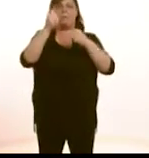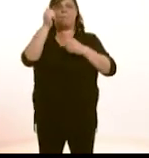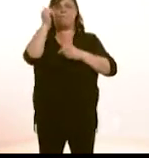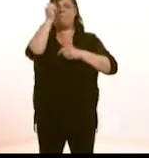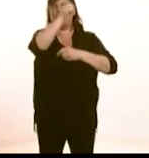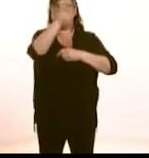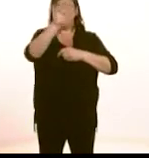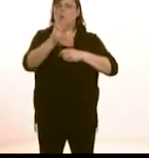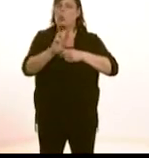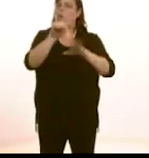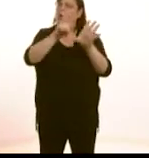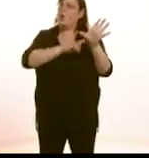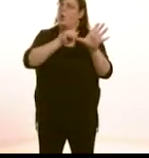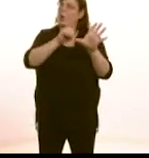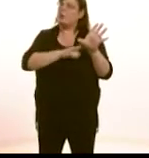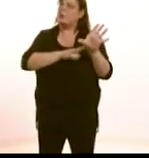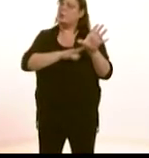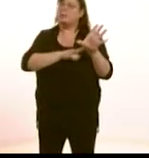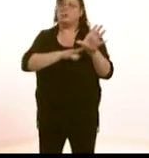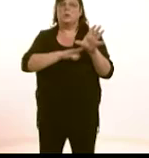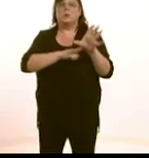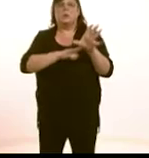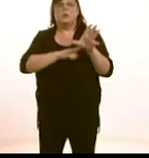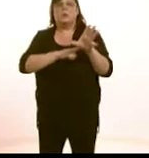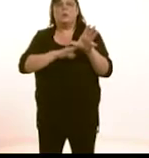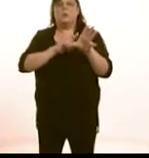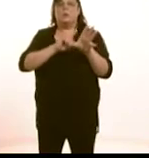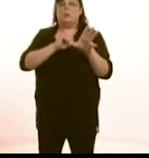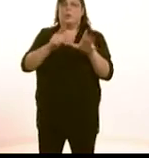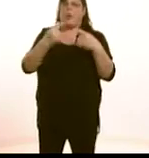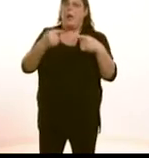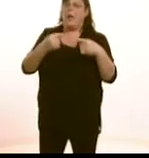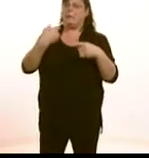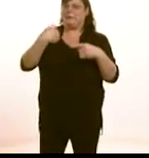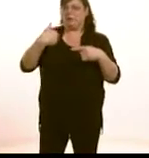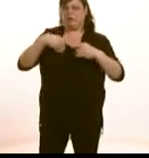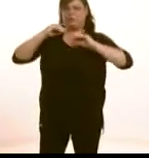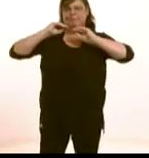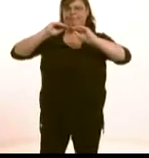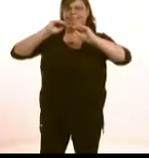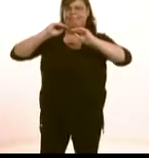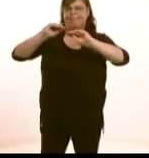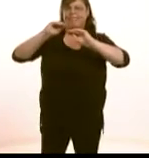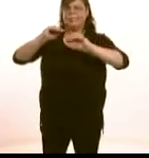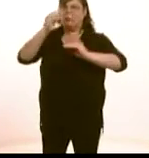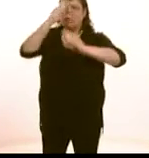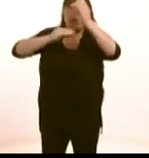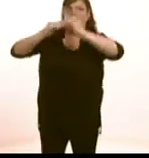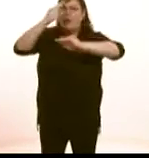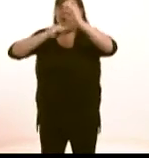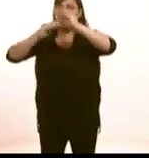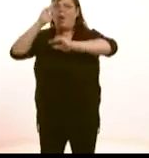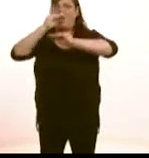as itís currently structured, to train and prepare teachers and educators to take full advantage of these frameworks.